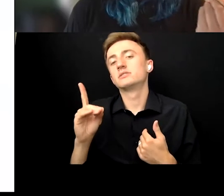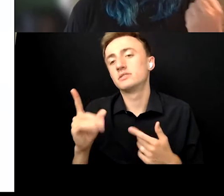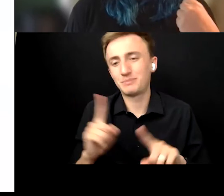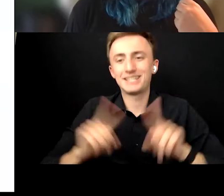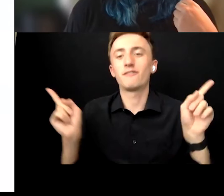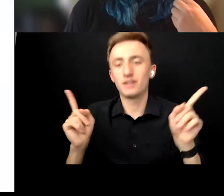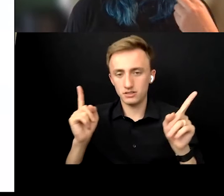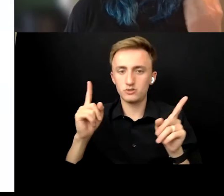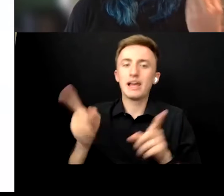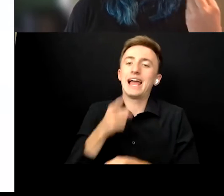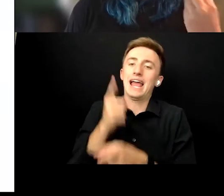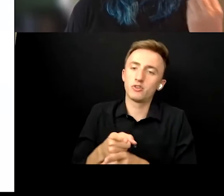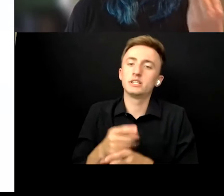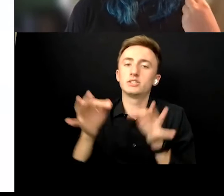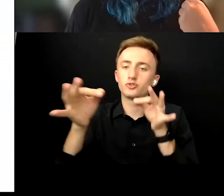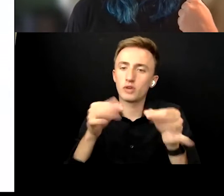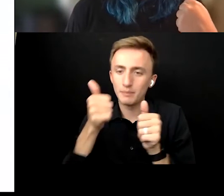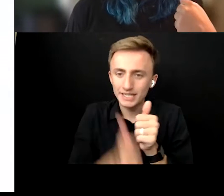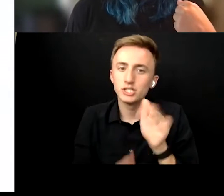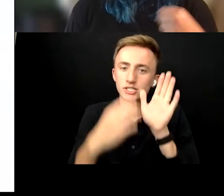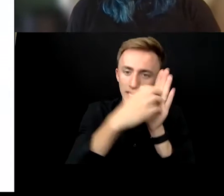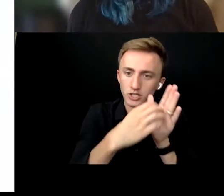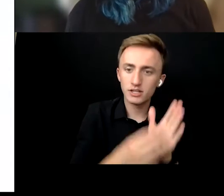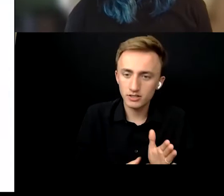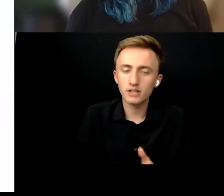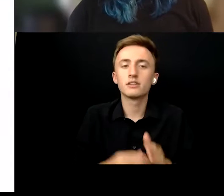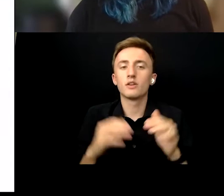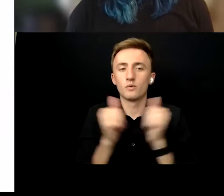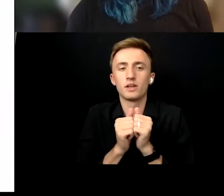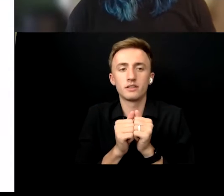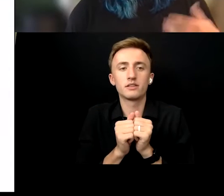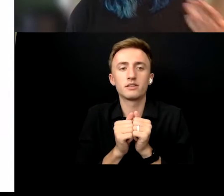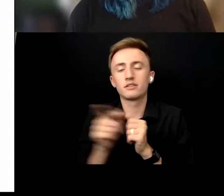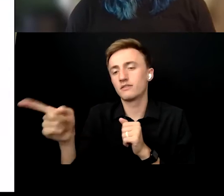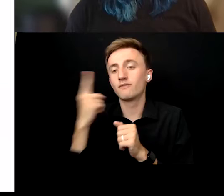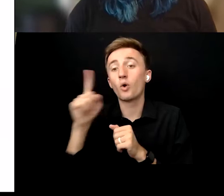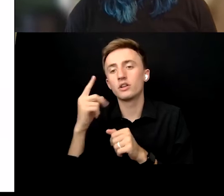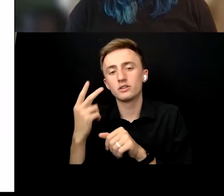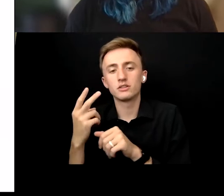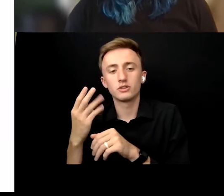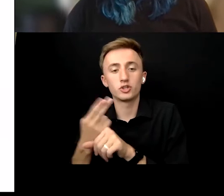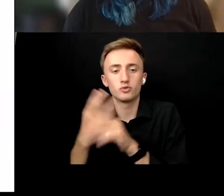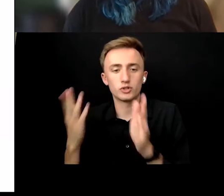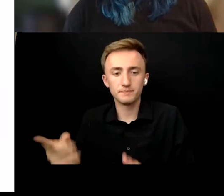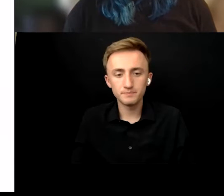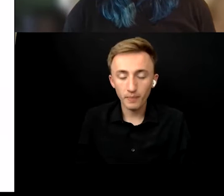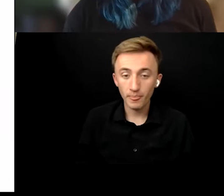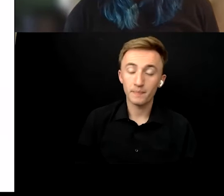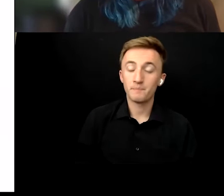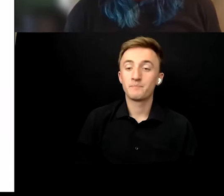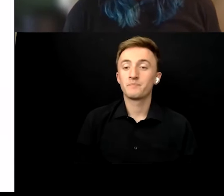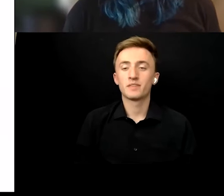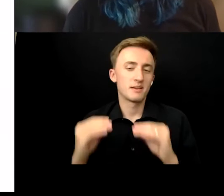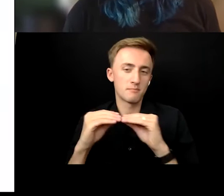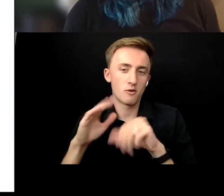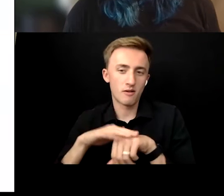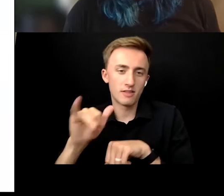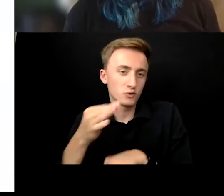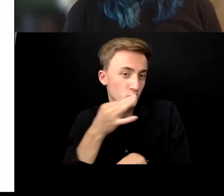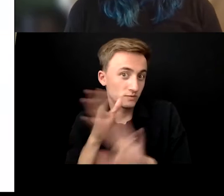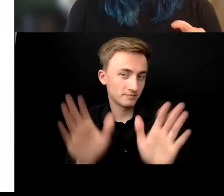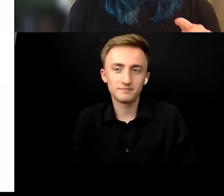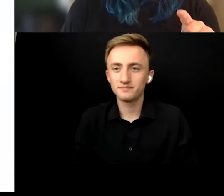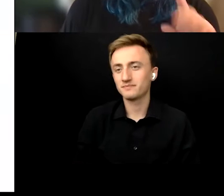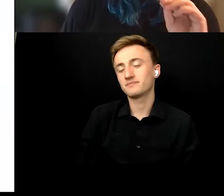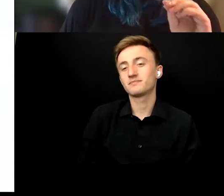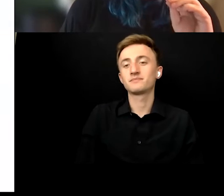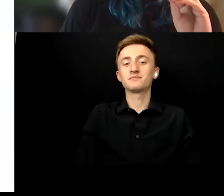describe those section-accessible names to the end user. More on that soon. I will say just quickly,